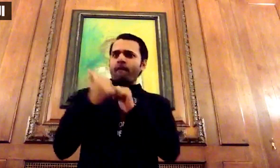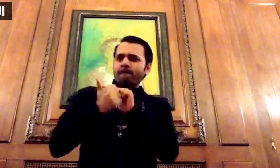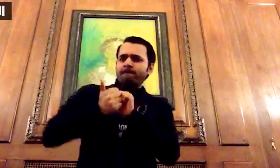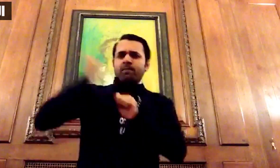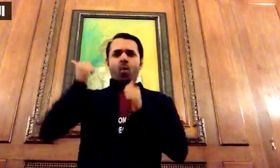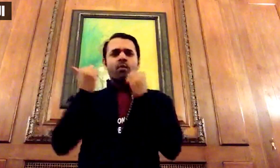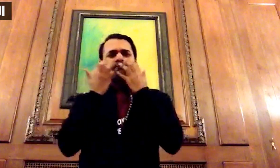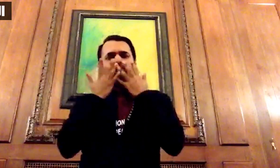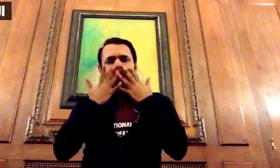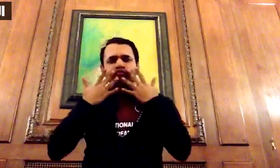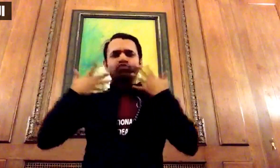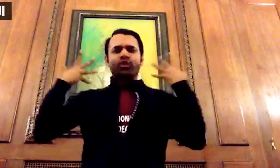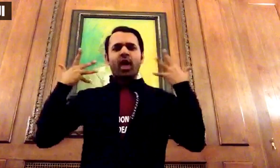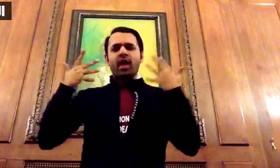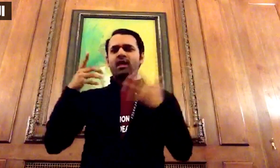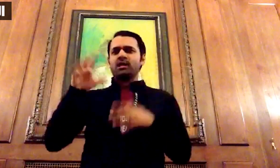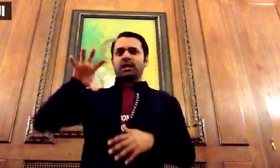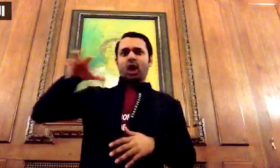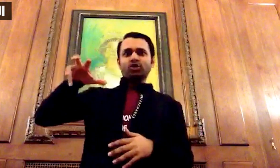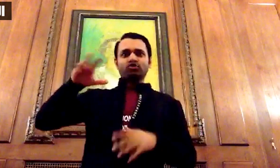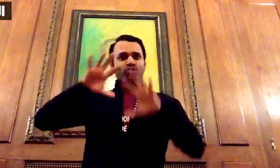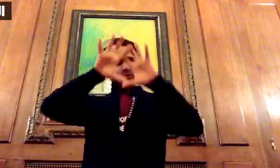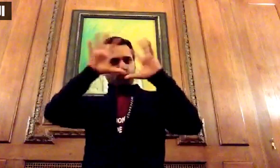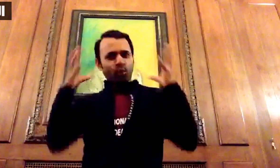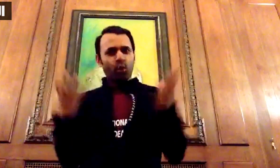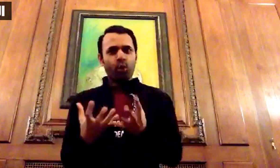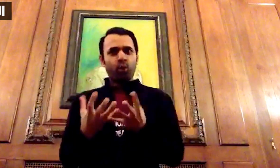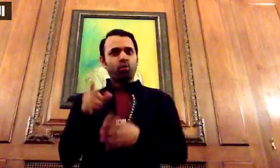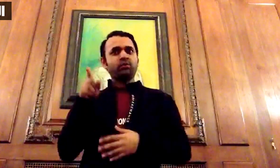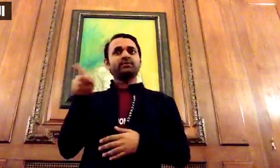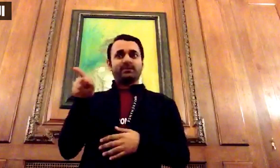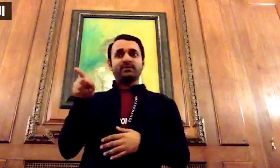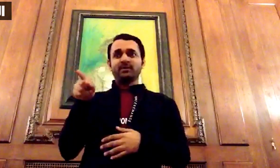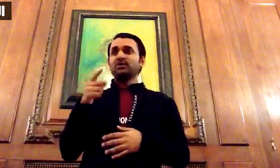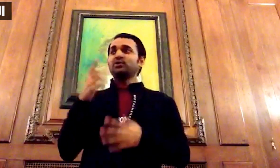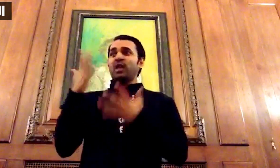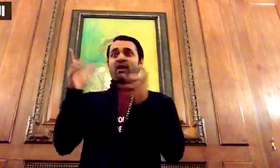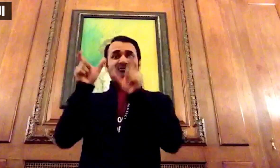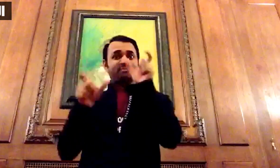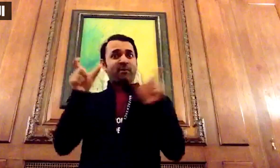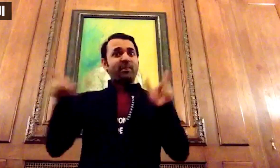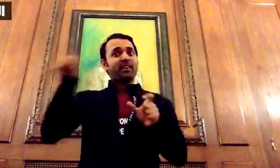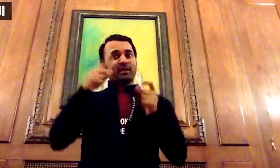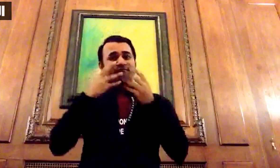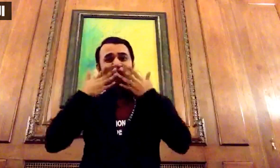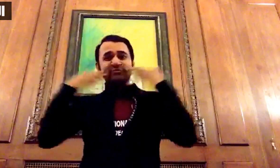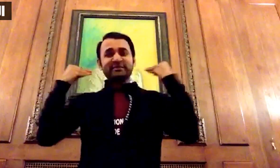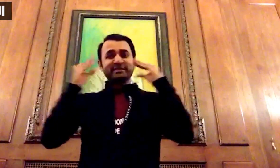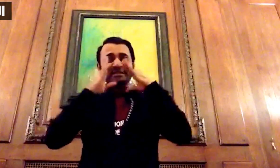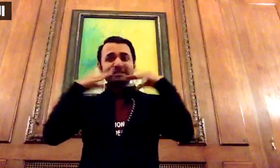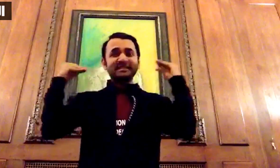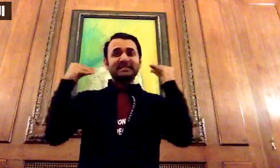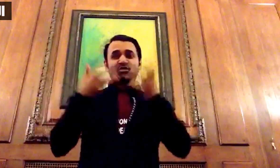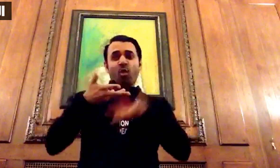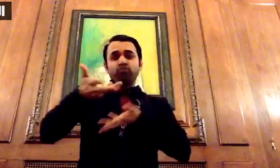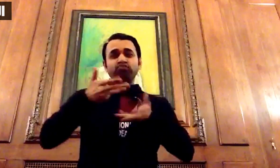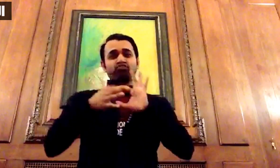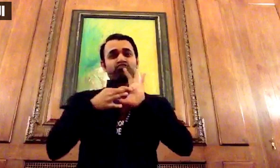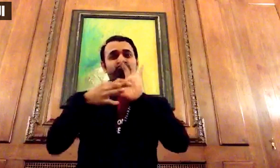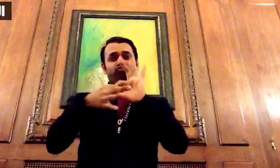Fiji is one of the most friendliest country in the world. People are always friendly and cooperative.